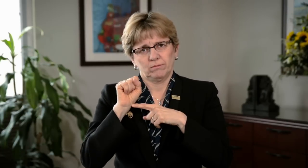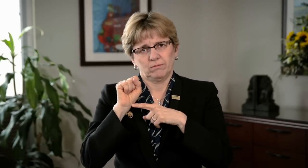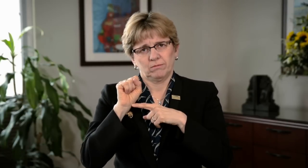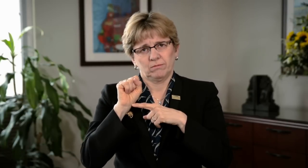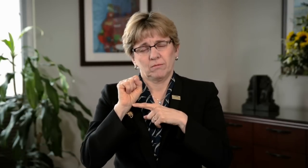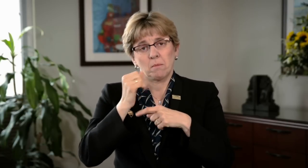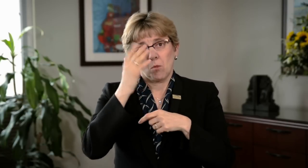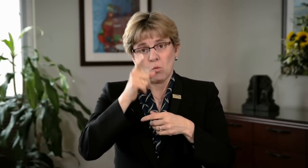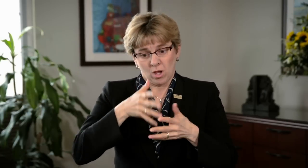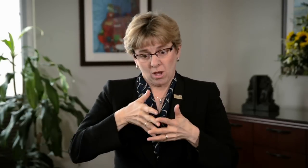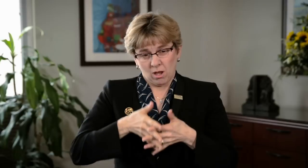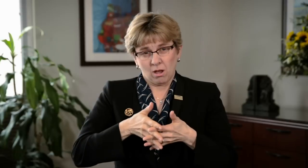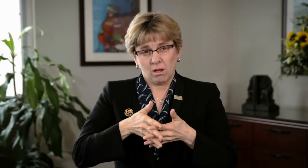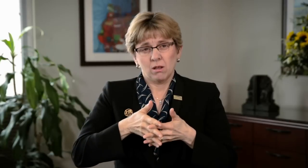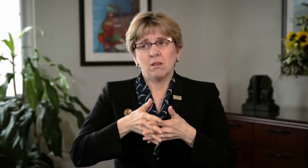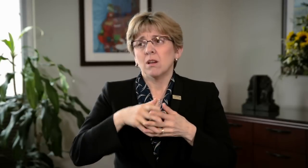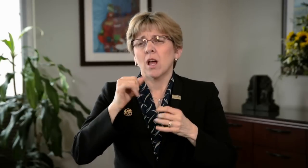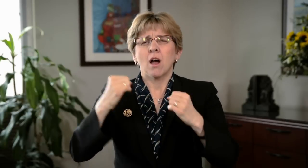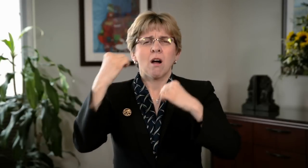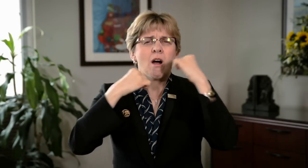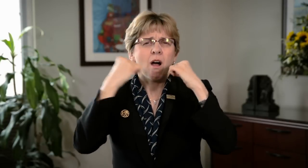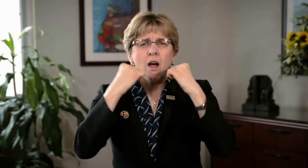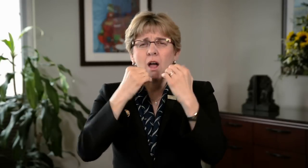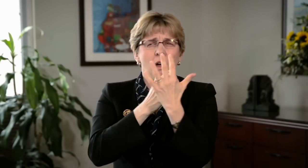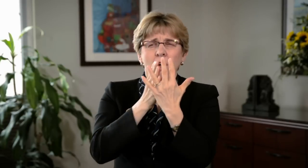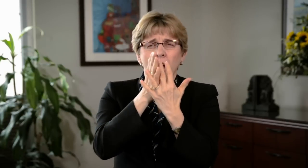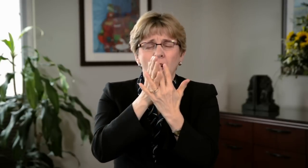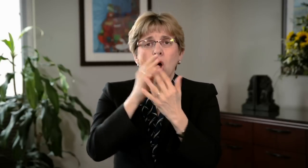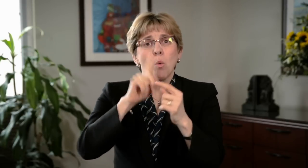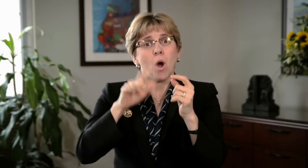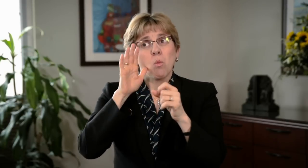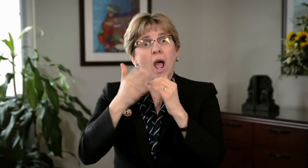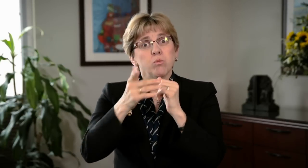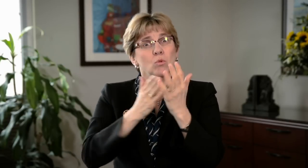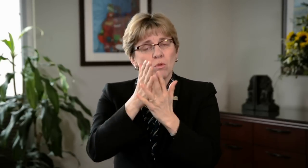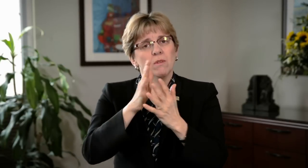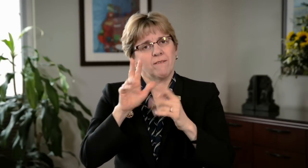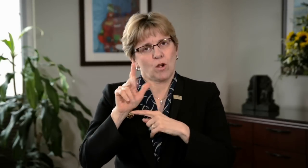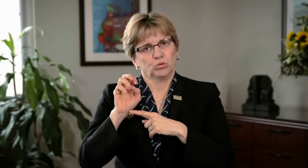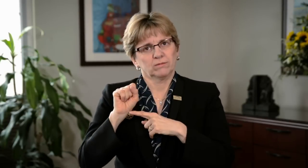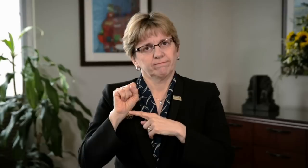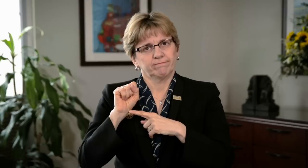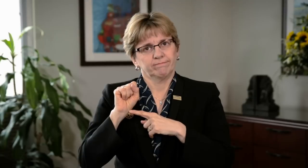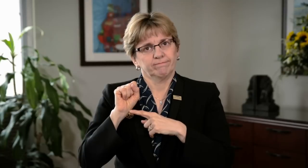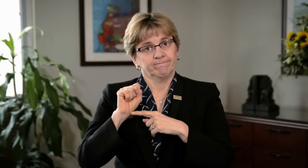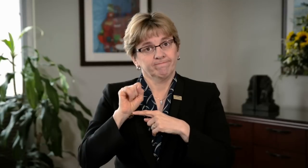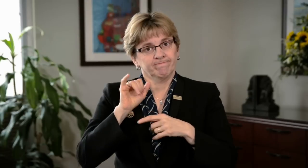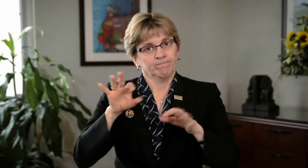Because we all have roots. As we navigate the roadblocks of life, what helps you succeed?